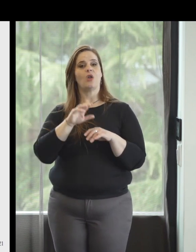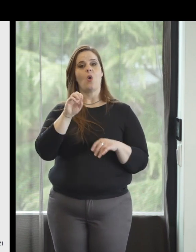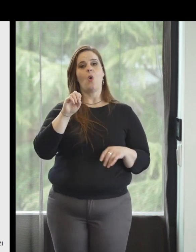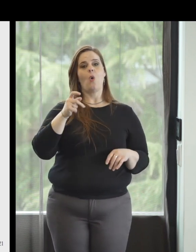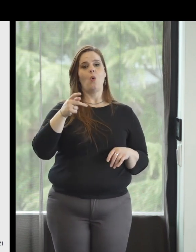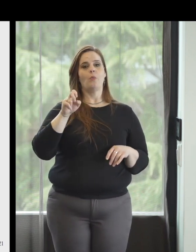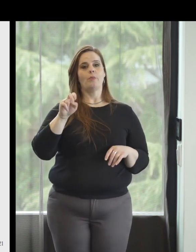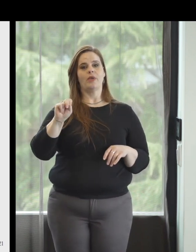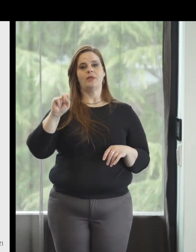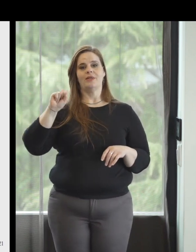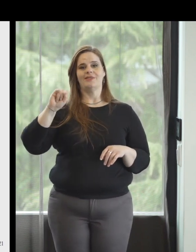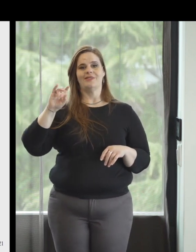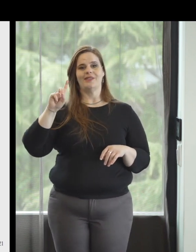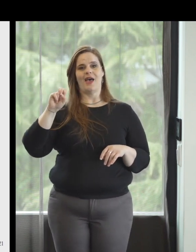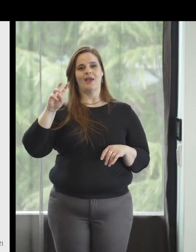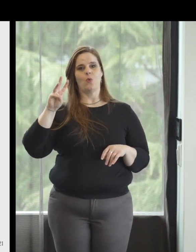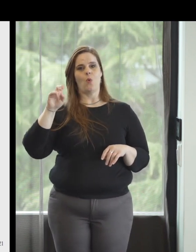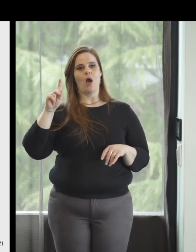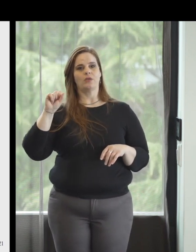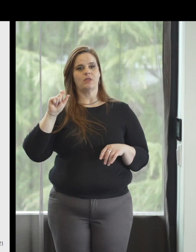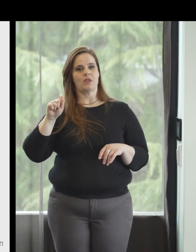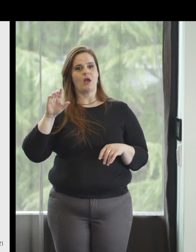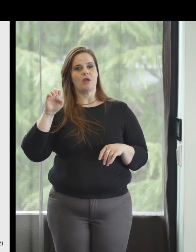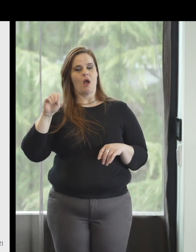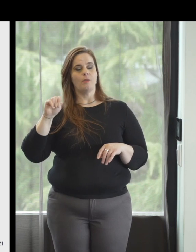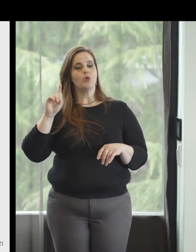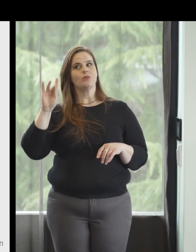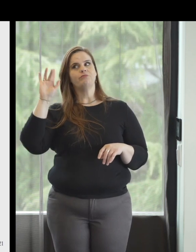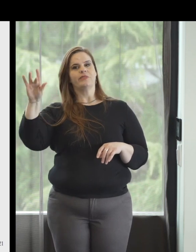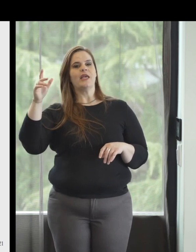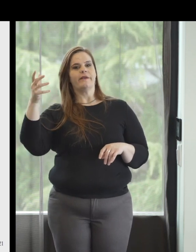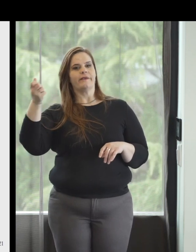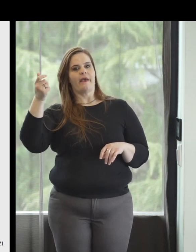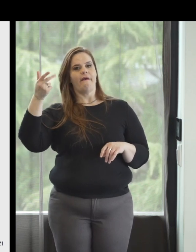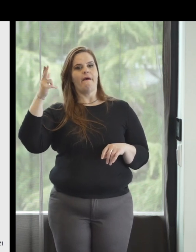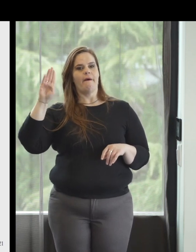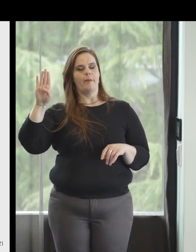you can click on the little link on the upper right hand